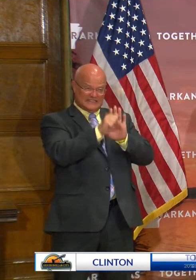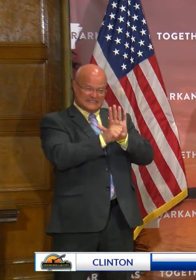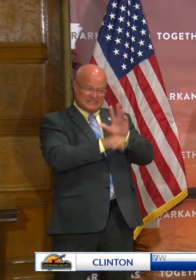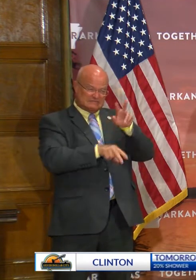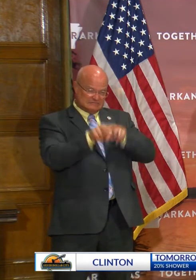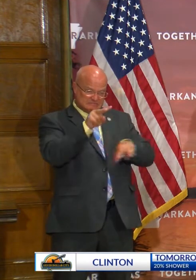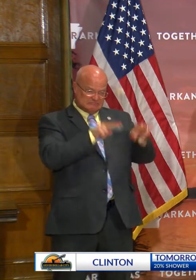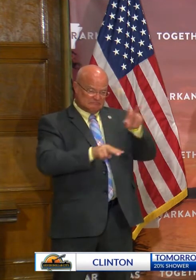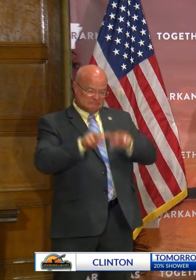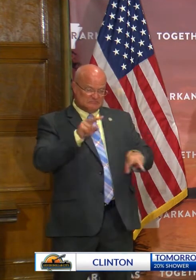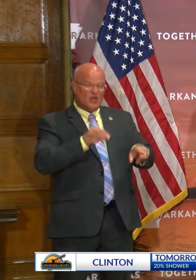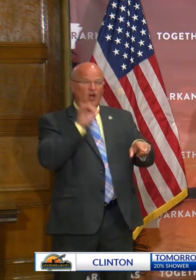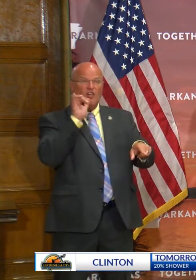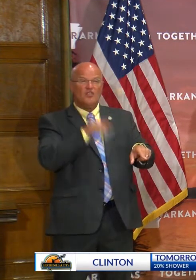Government." THE DEPARTMENT OF